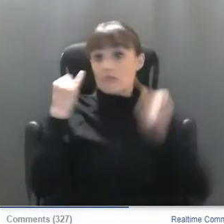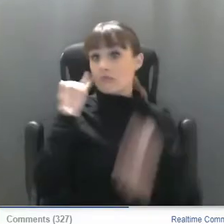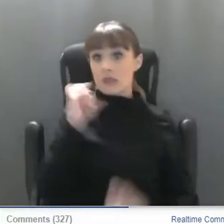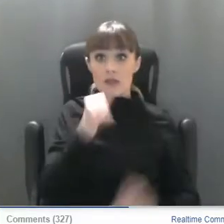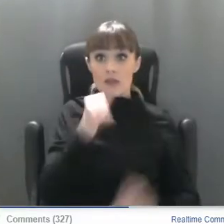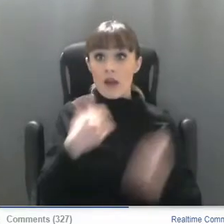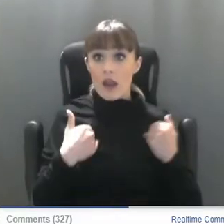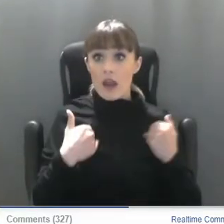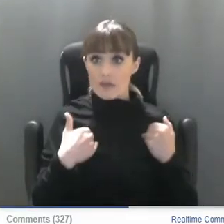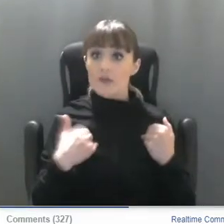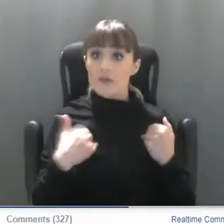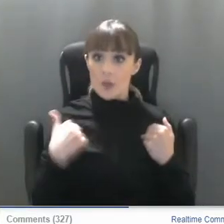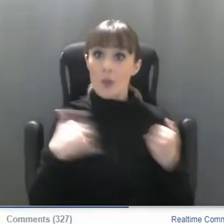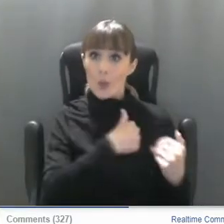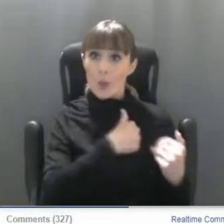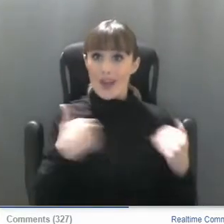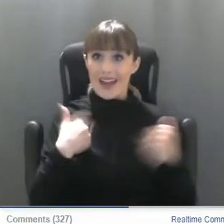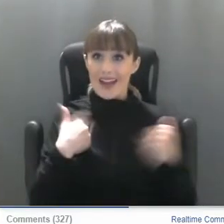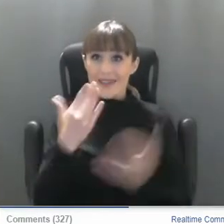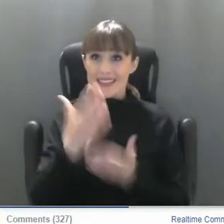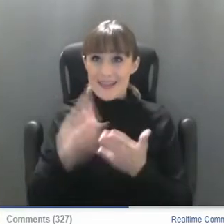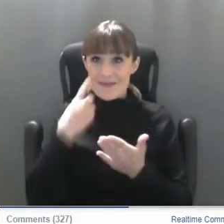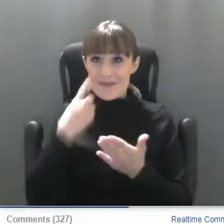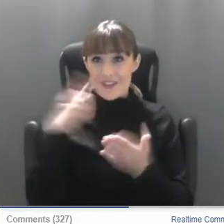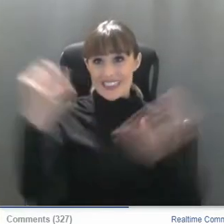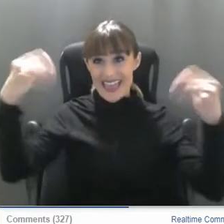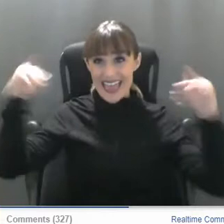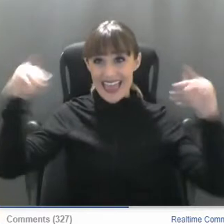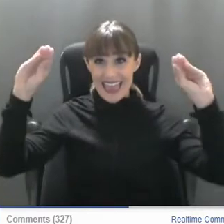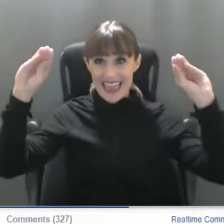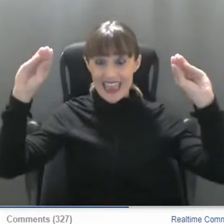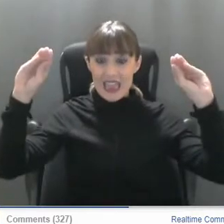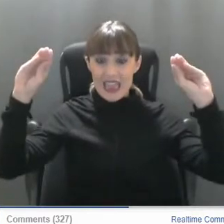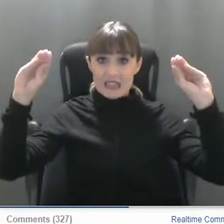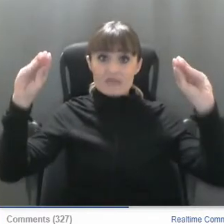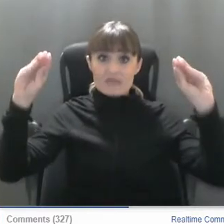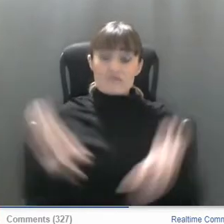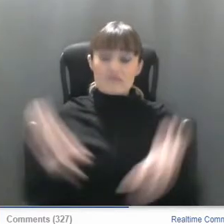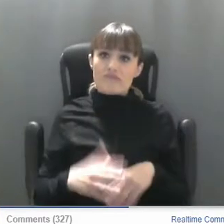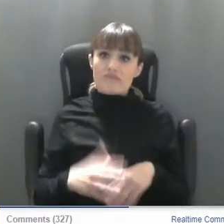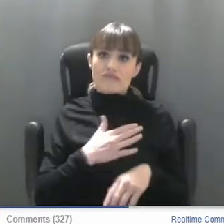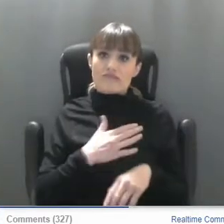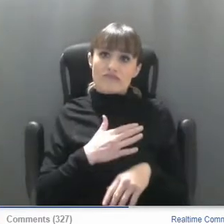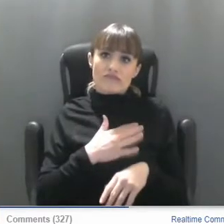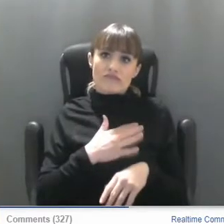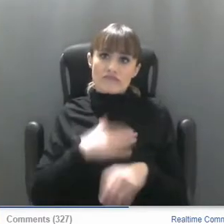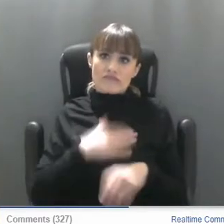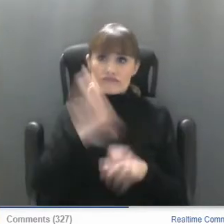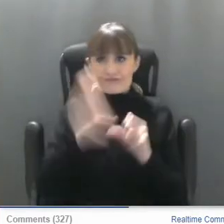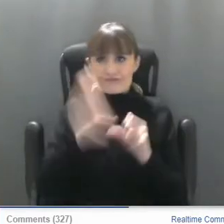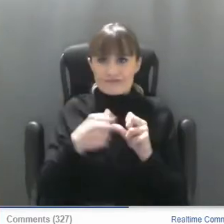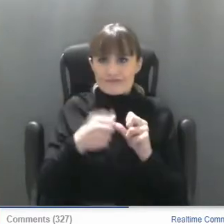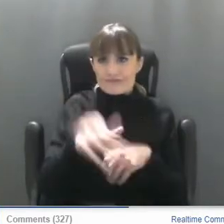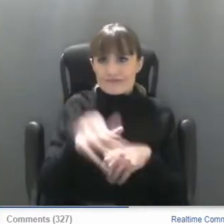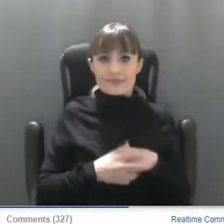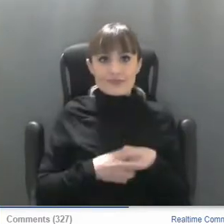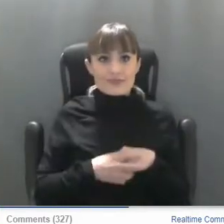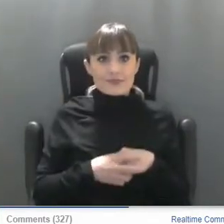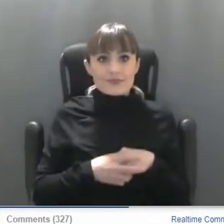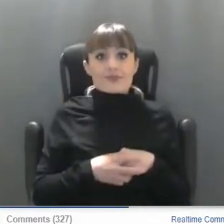We do have some staff members that just are kind of a little bit concerned, so just do keep that in mind. You'll see we've removed lids from the garbage can, so you